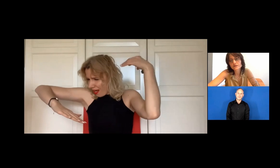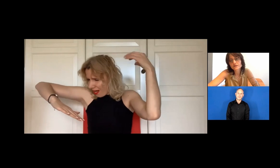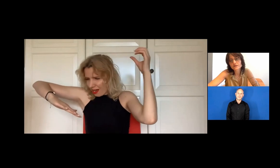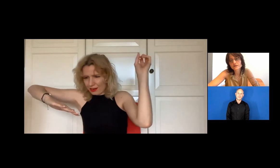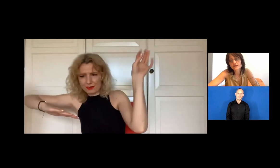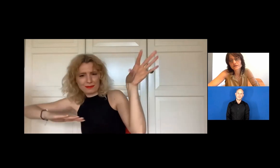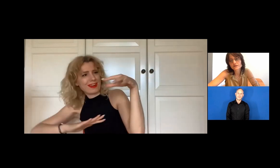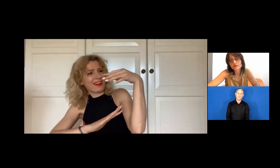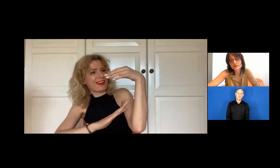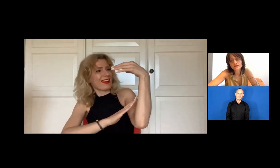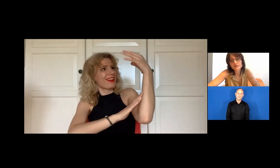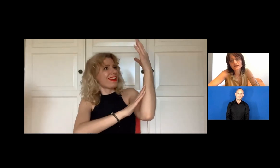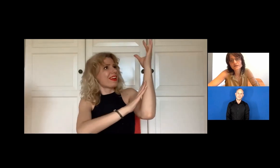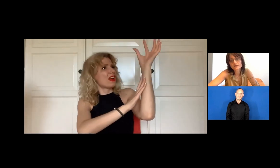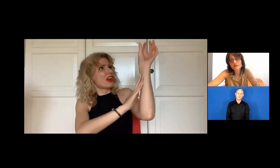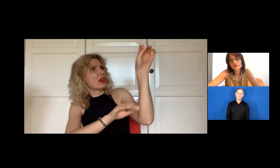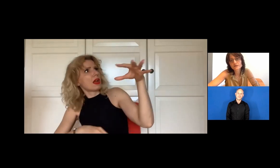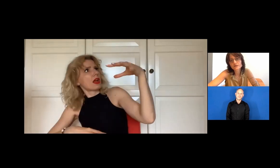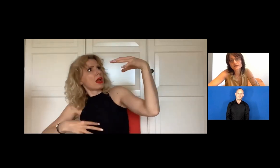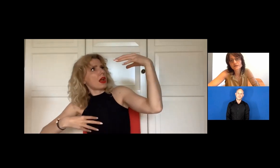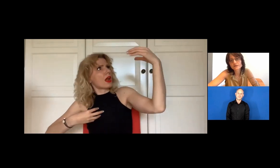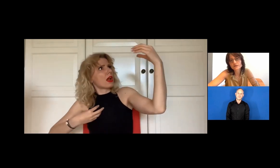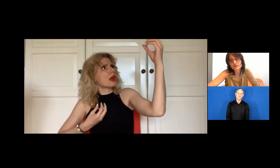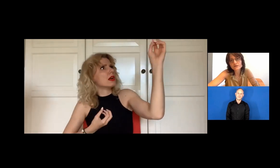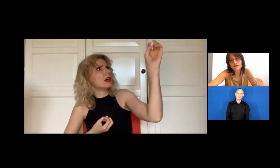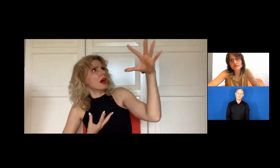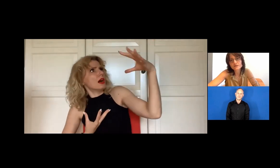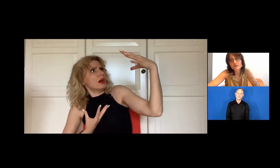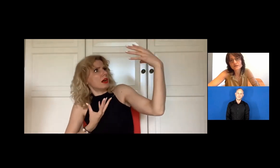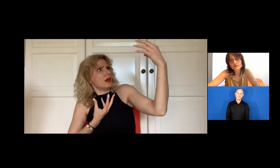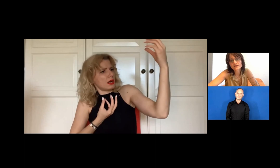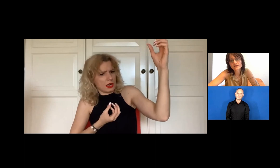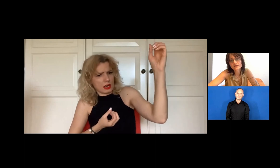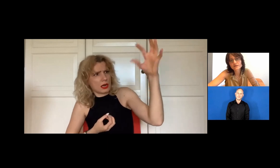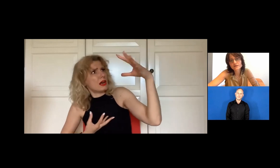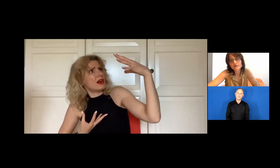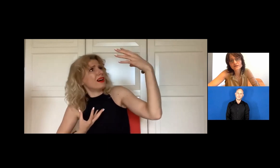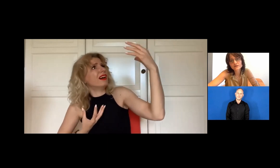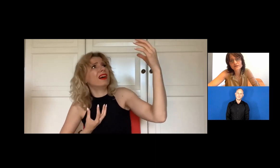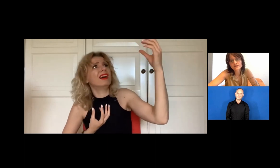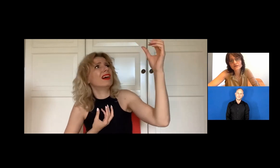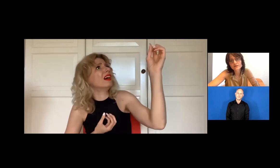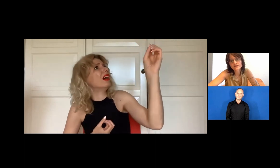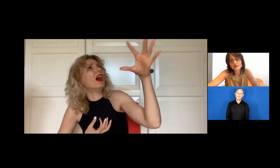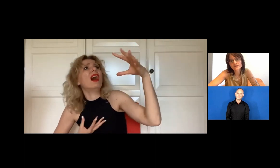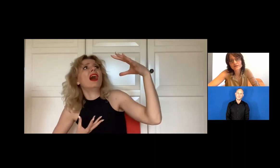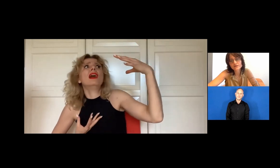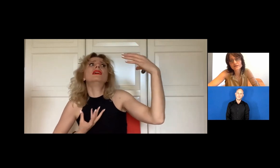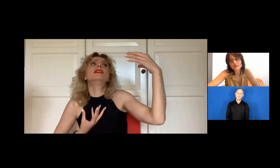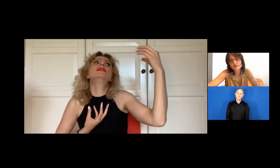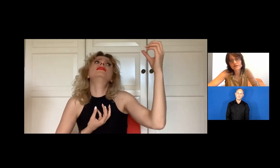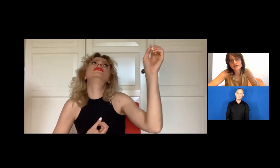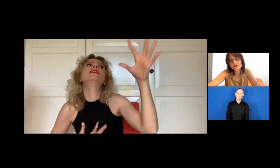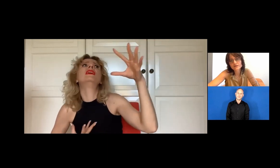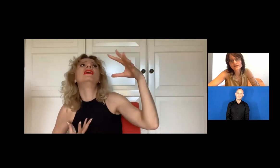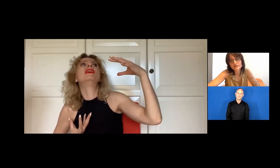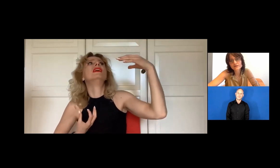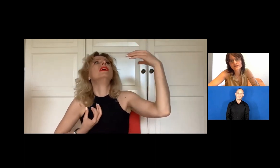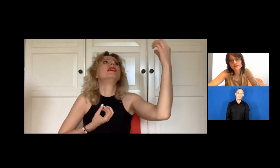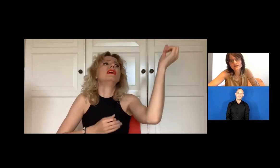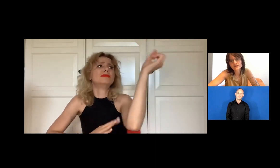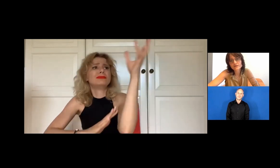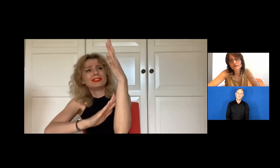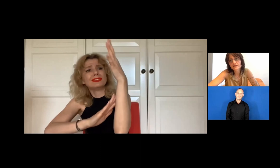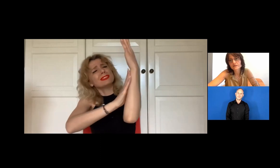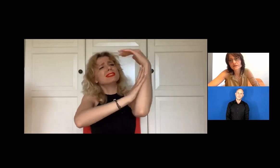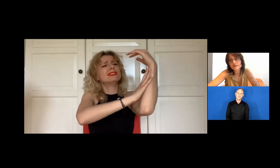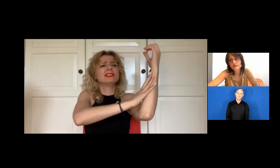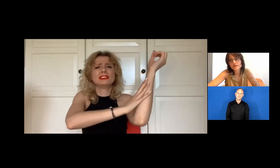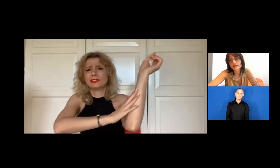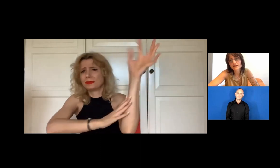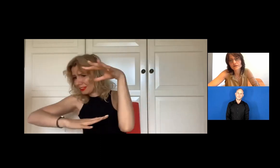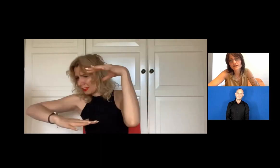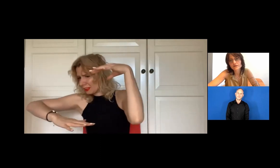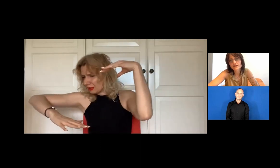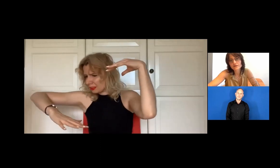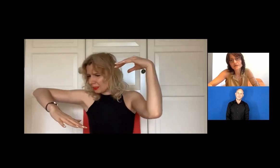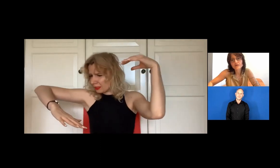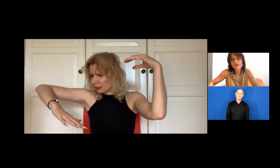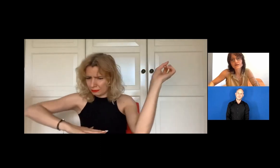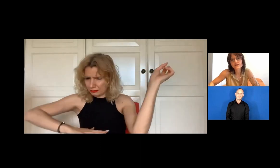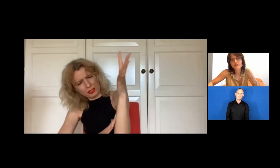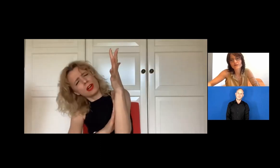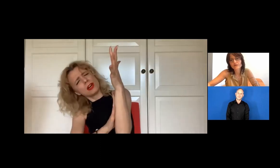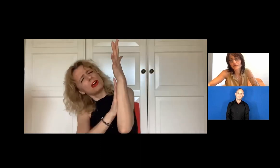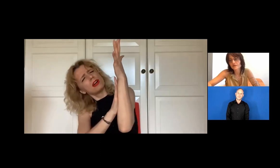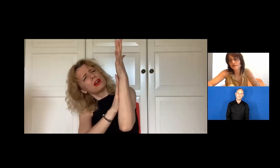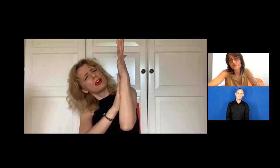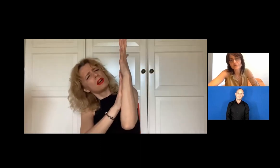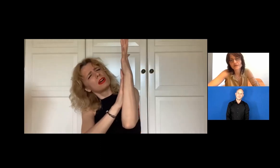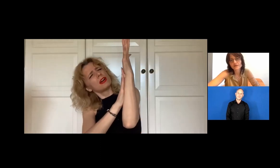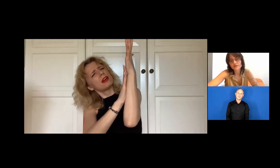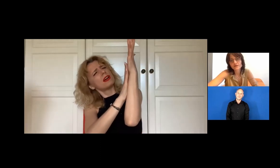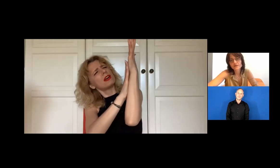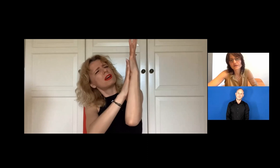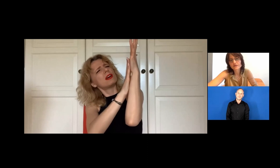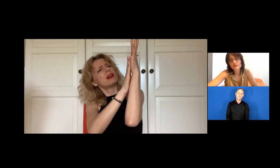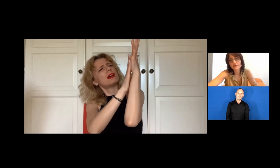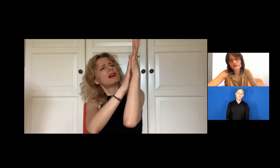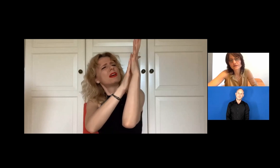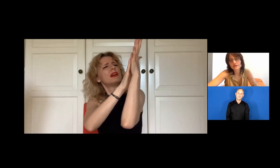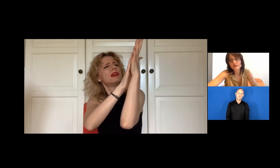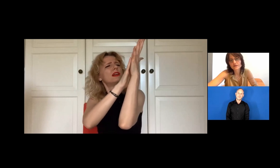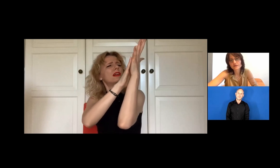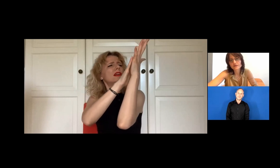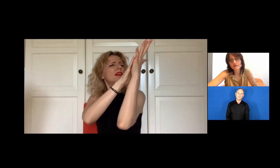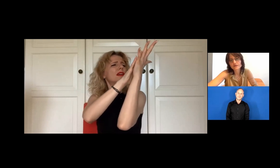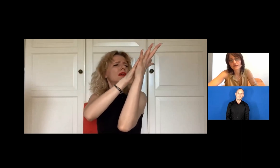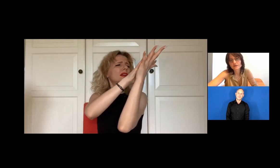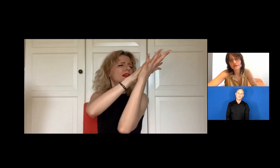But then they are crushing us.